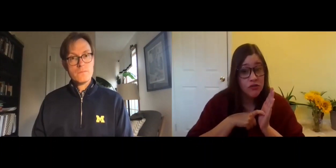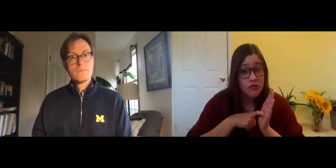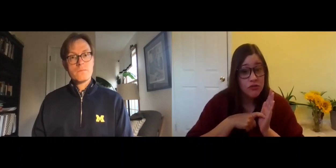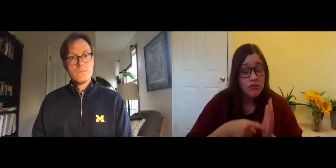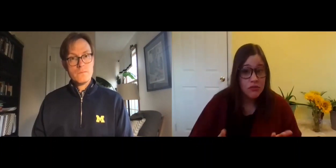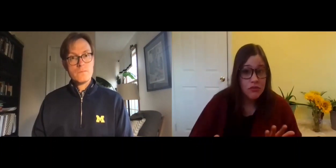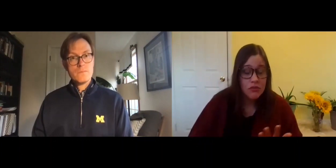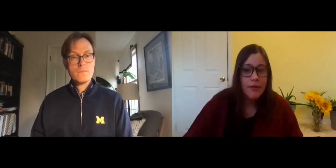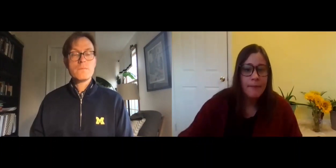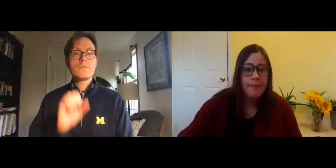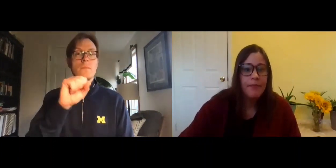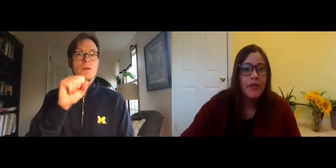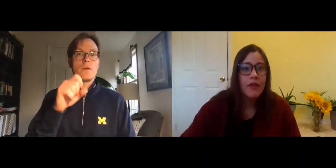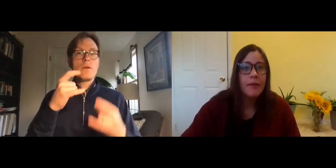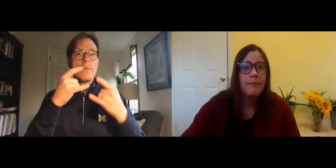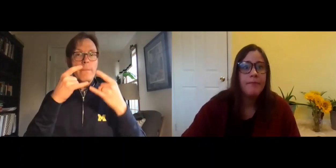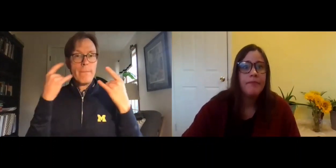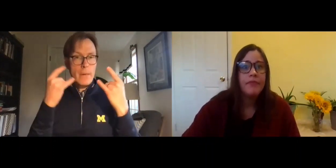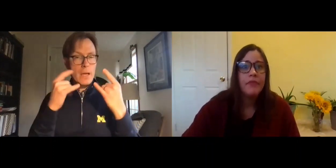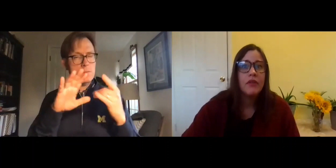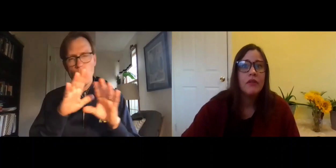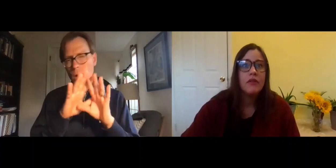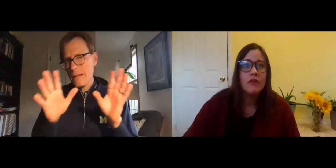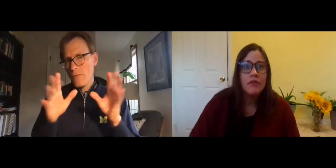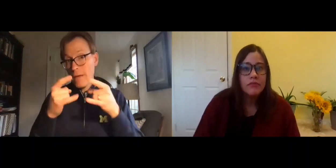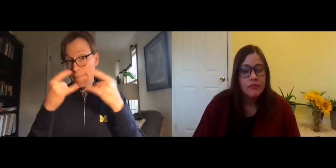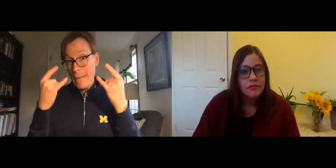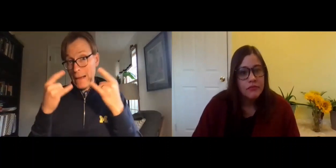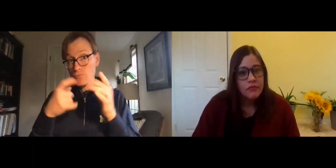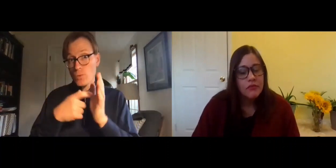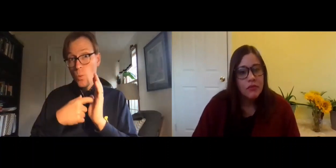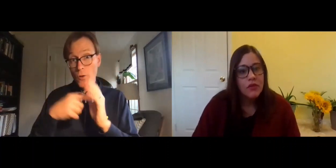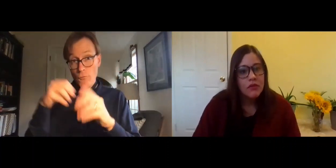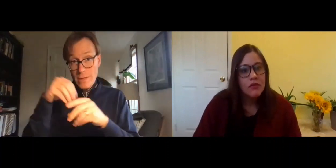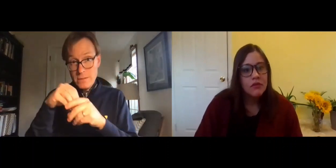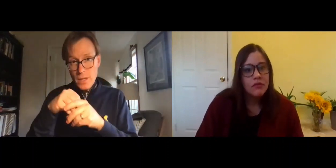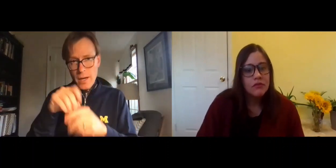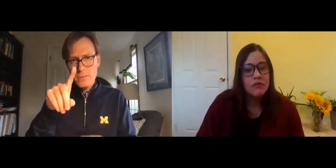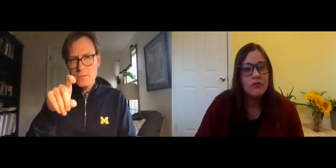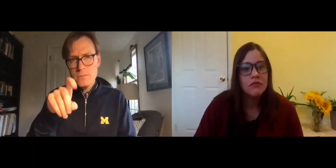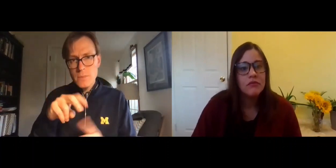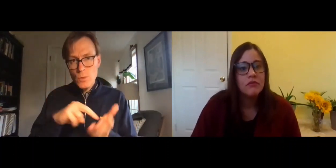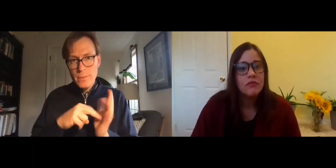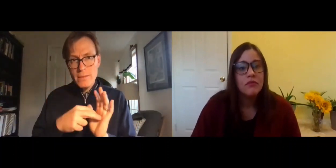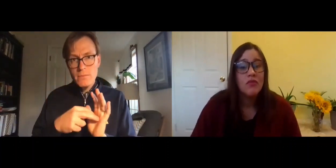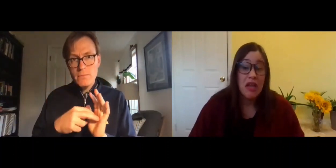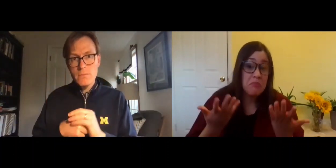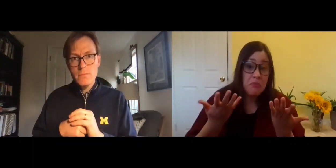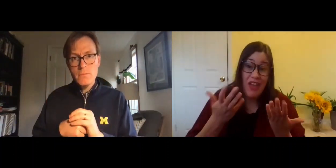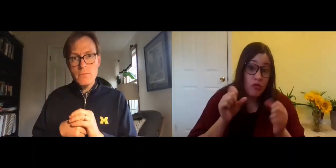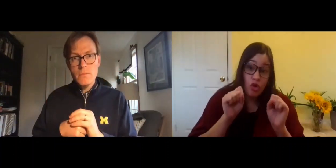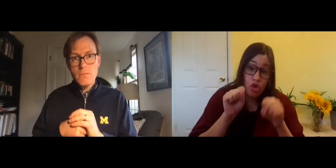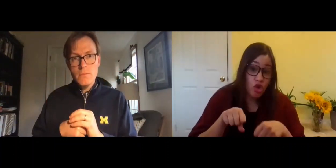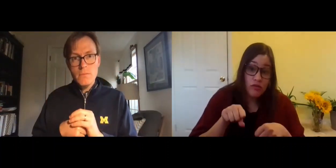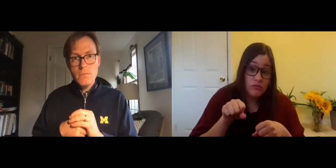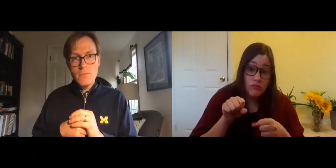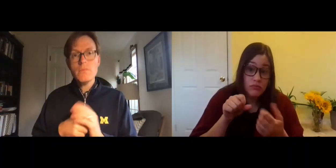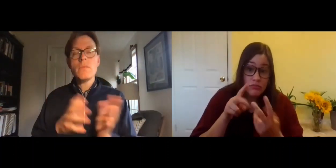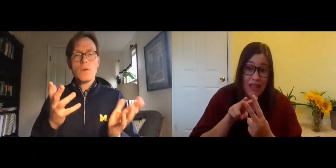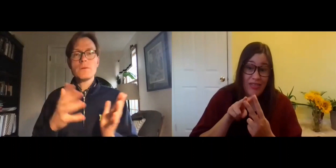Are they still required? Dr. McKee: Yes, absolutely. Masks are required indoors. Is that what you mean, indoors?